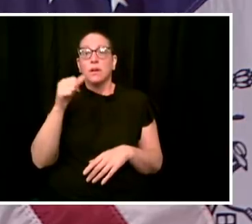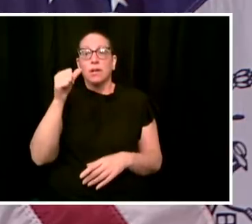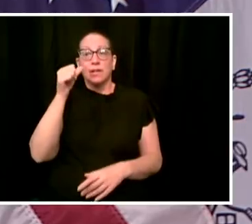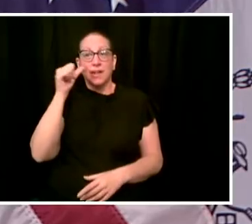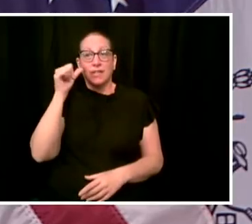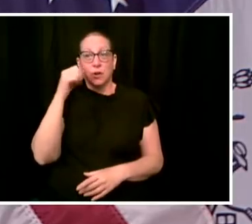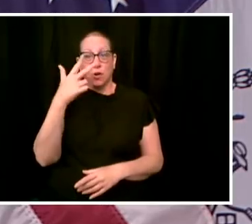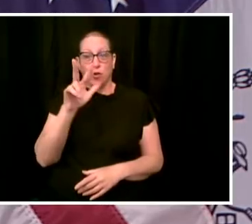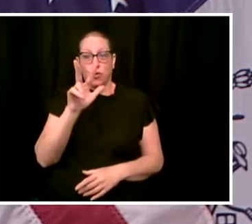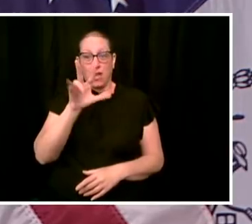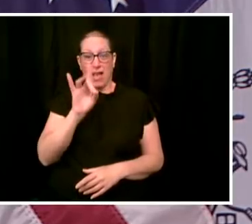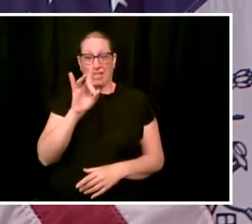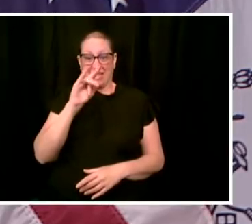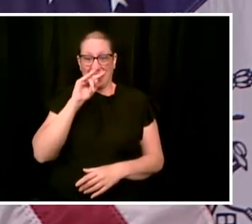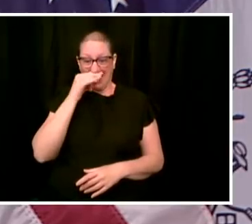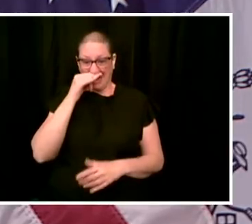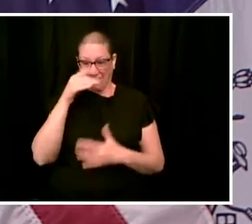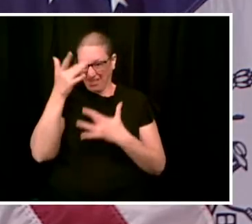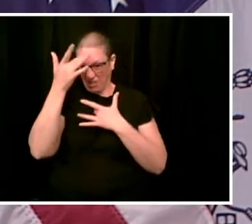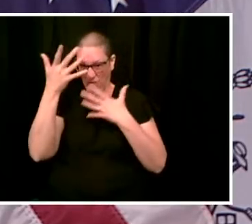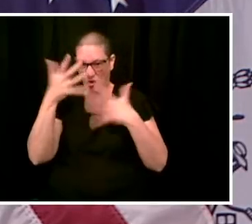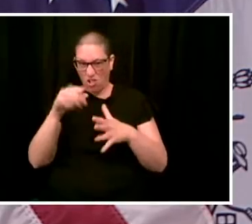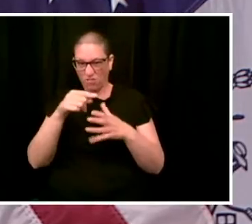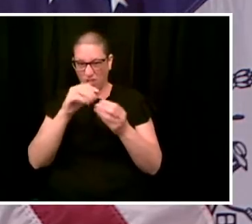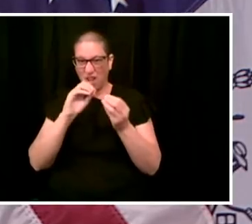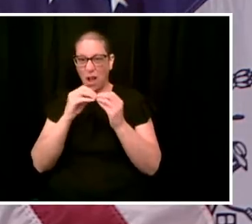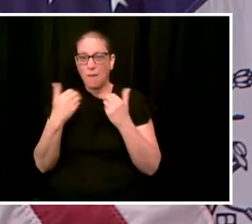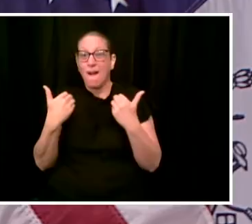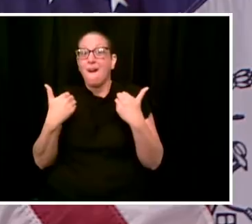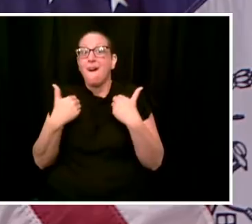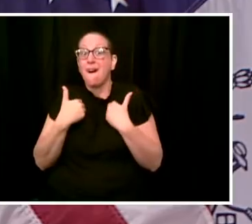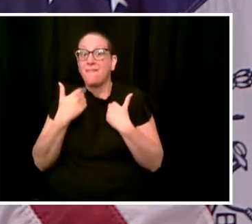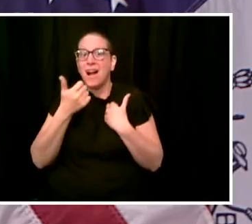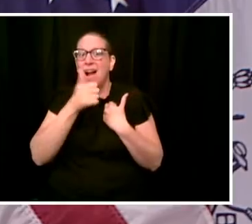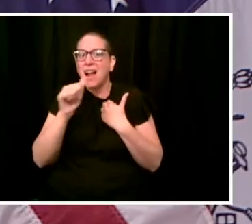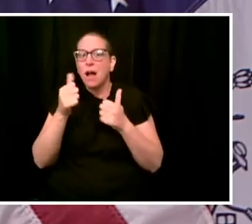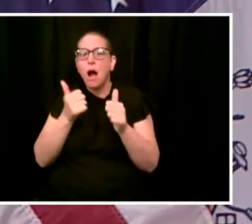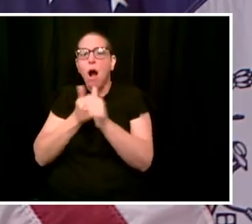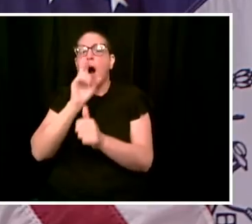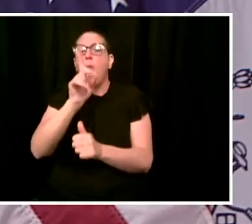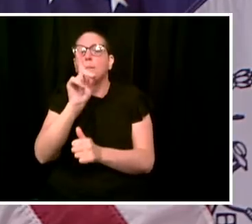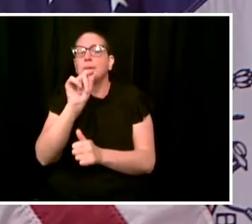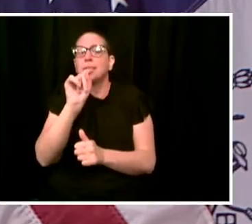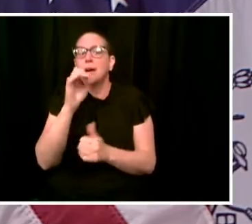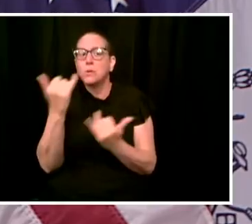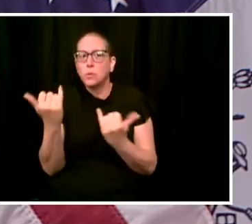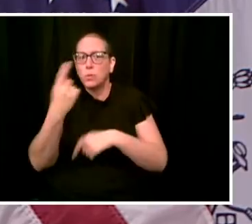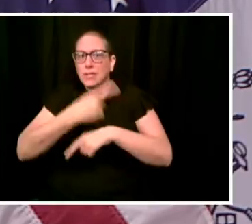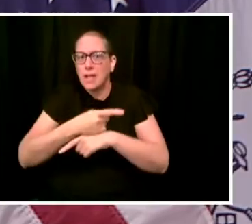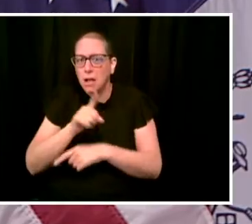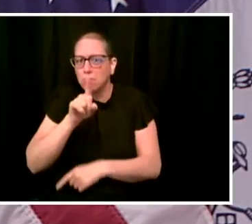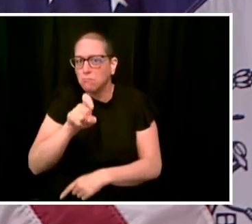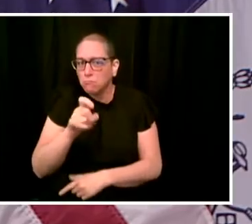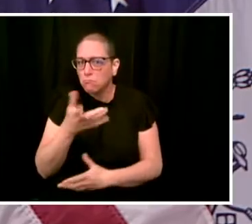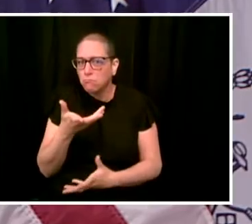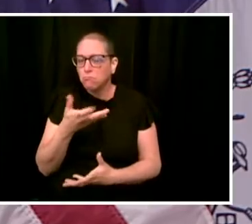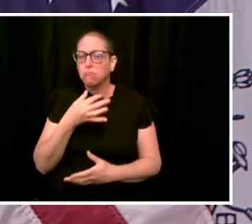38 IN TERMS OF THE NUMBER OF CASES? AND IS THERE MORE INFORMATION IN